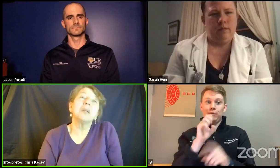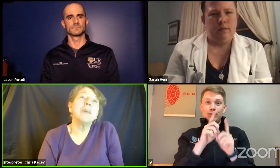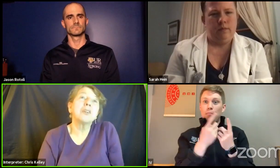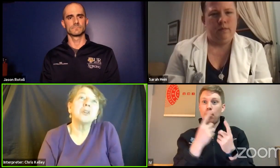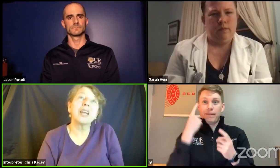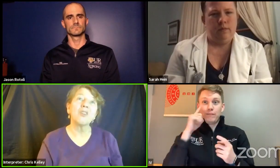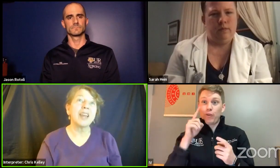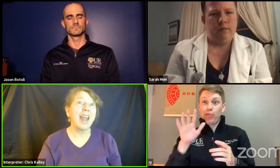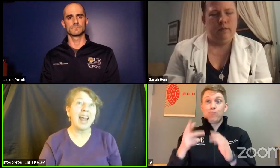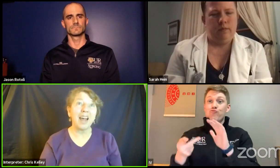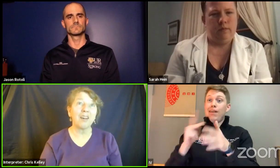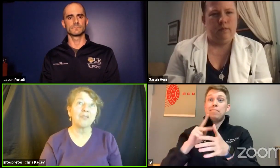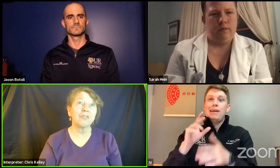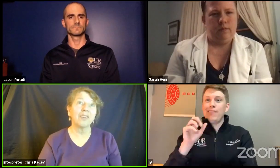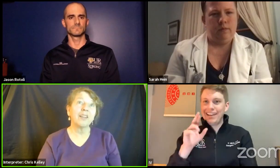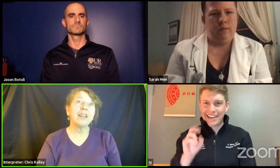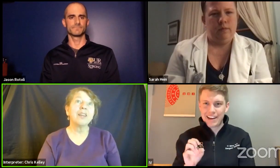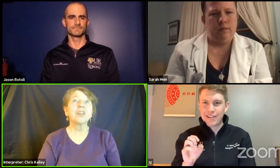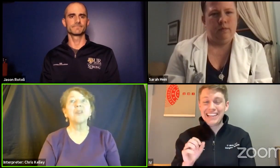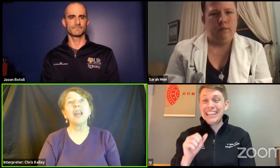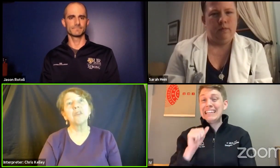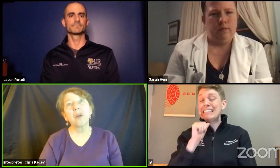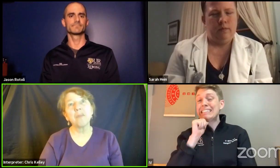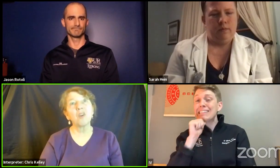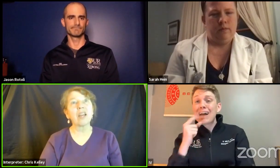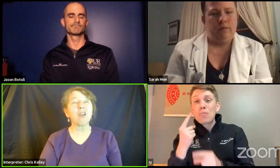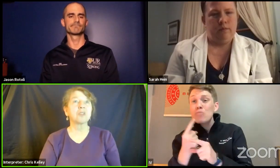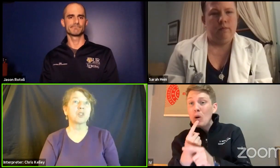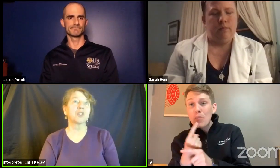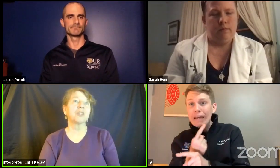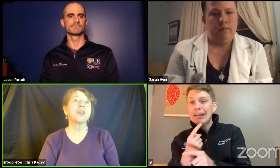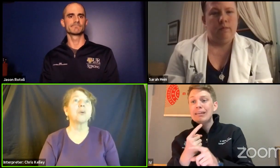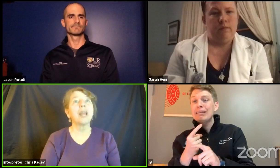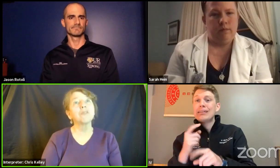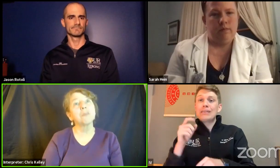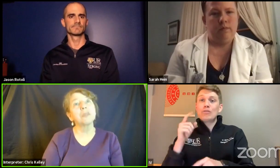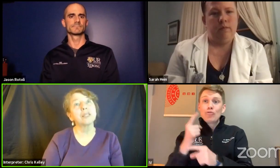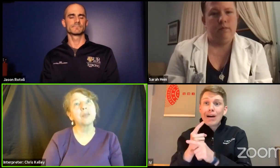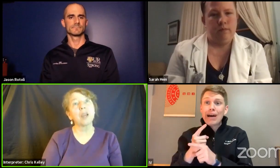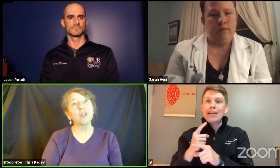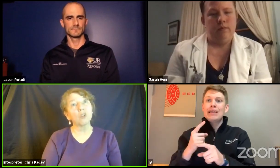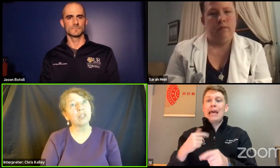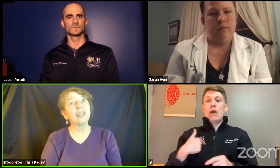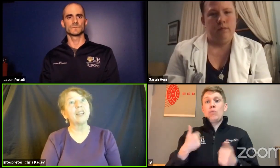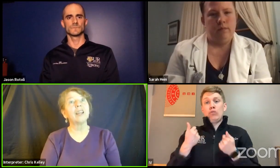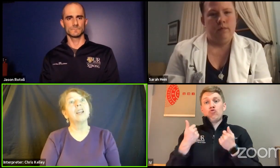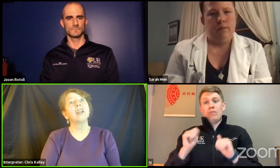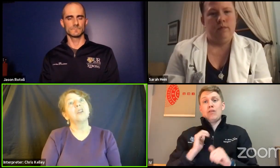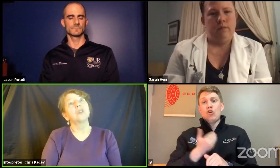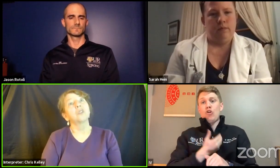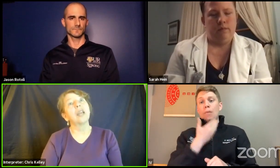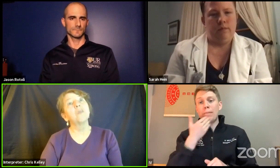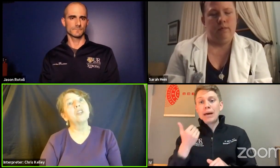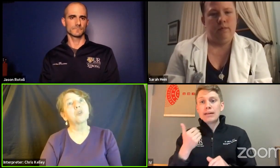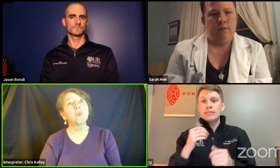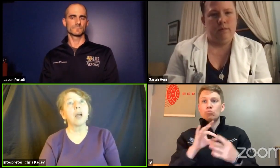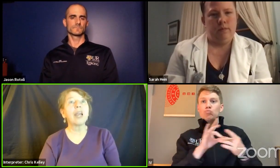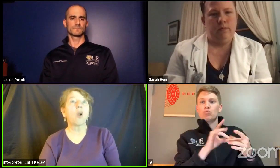So for me, it doesn't matter the person's religion, gender identity, race, whether they have insurance or they do not